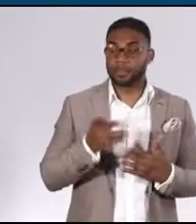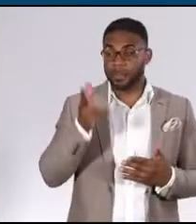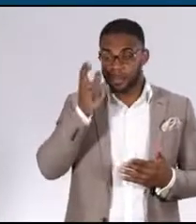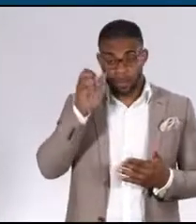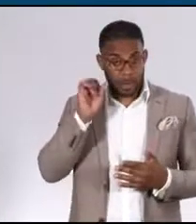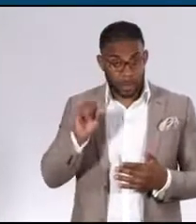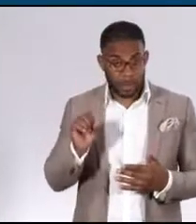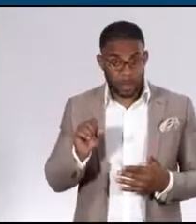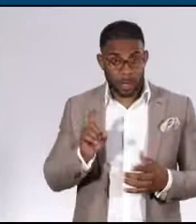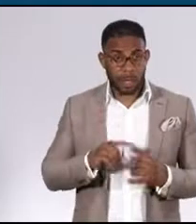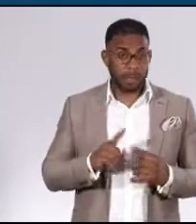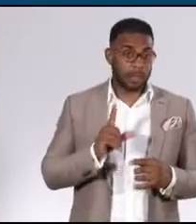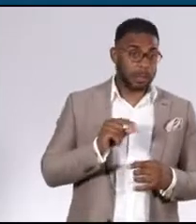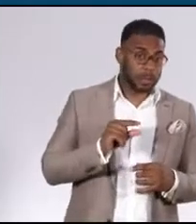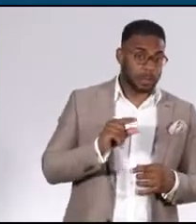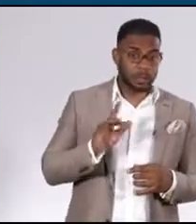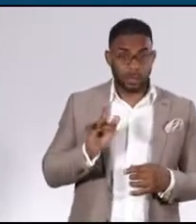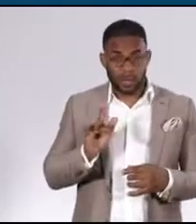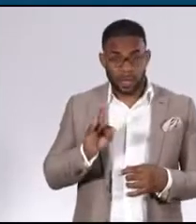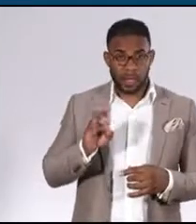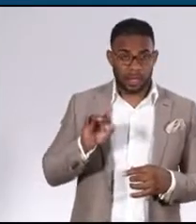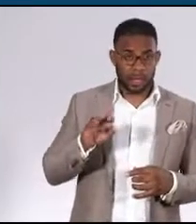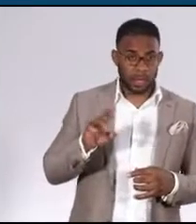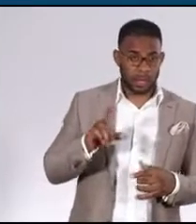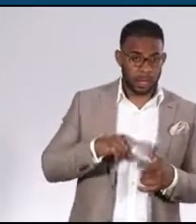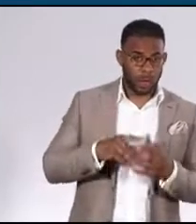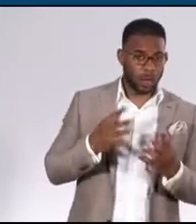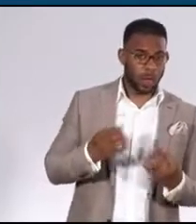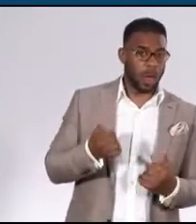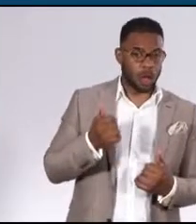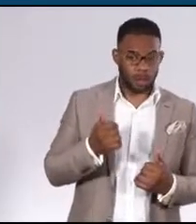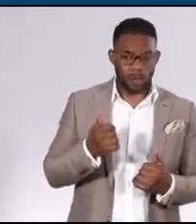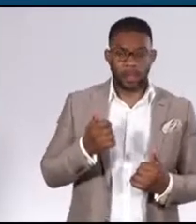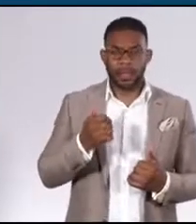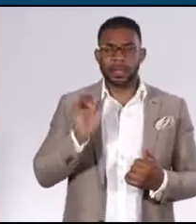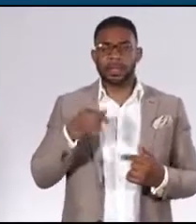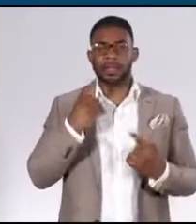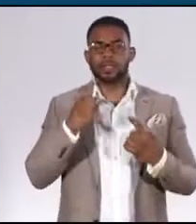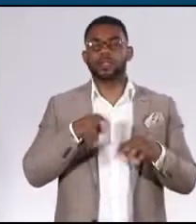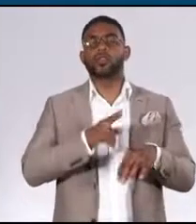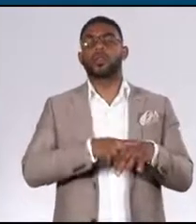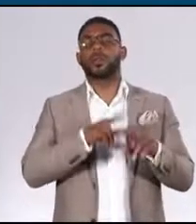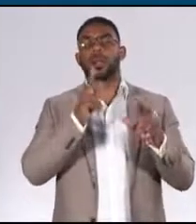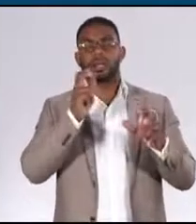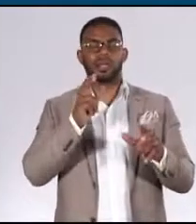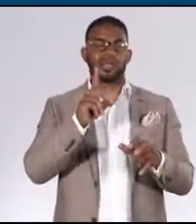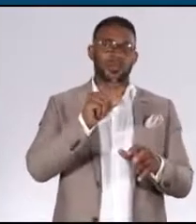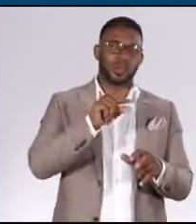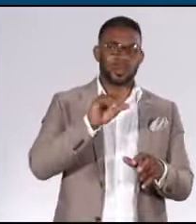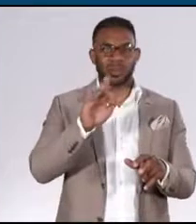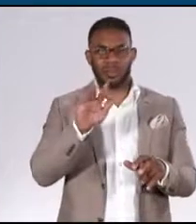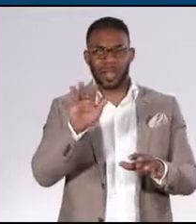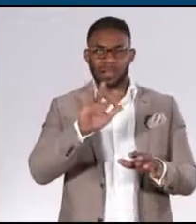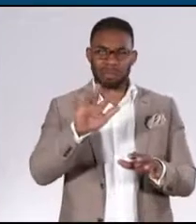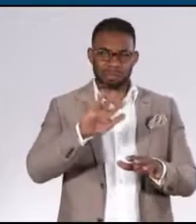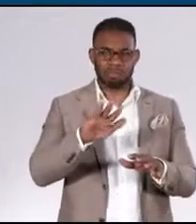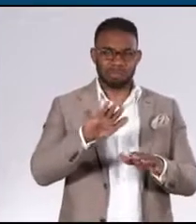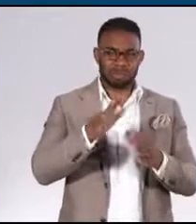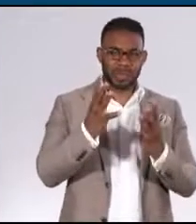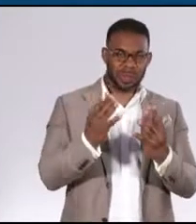about 20 or 25 deaths, bells or softer, uh that's considered normal hearing. 20, 25 deaths cells is roughly like a soft whisper, for instance.